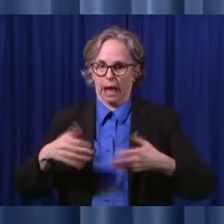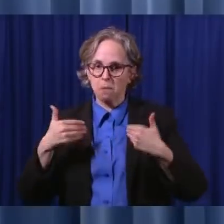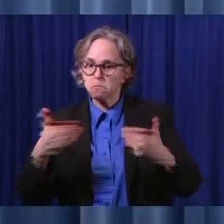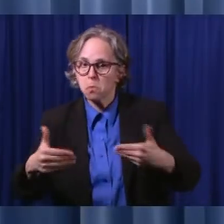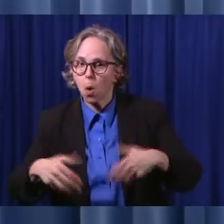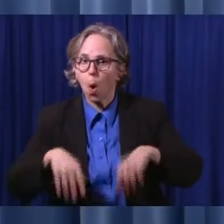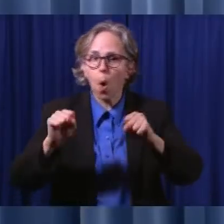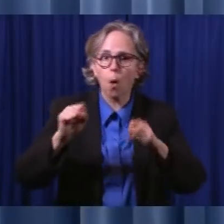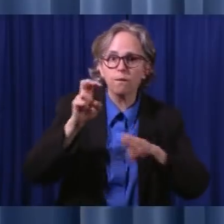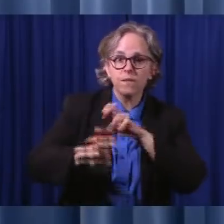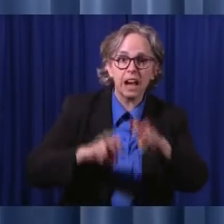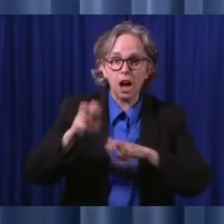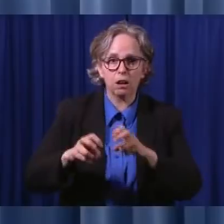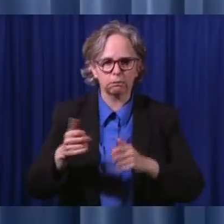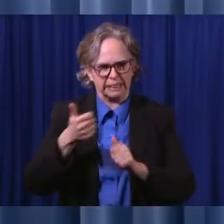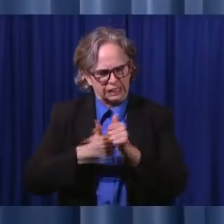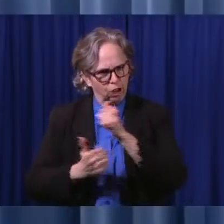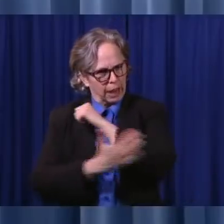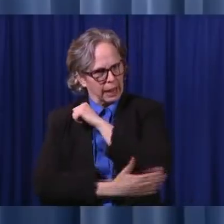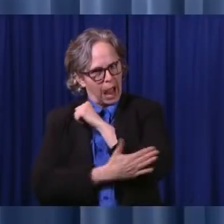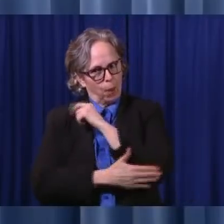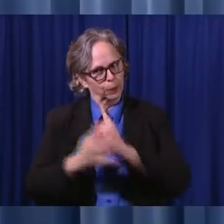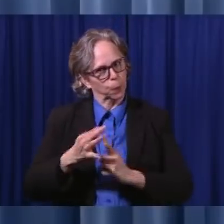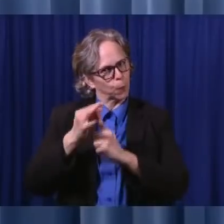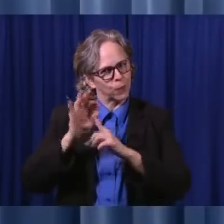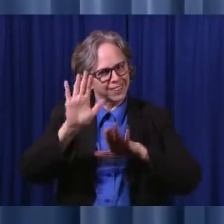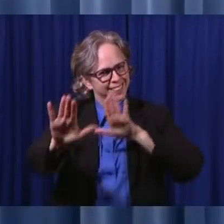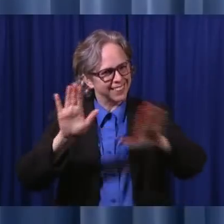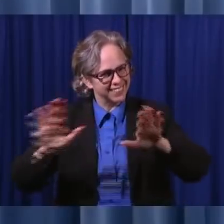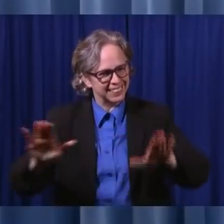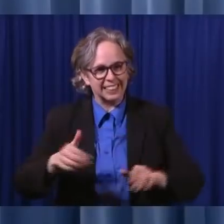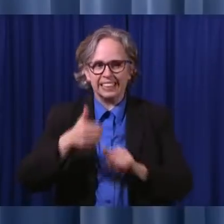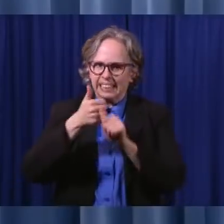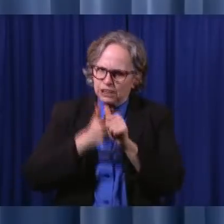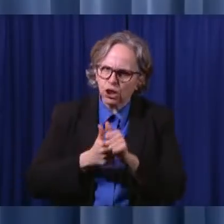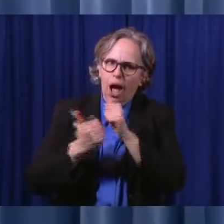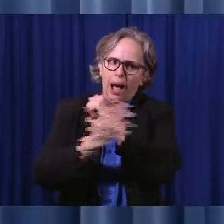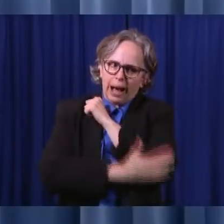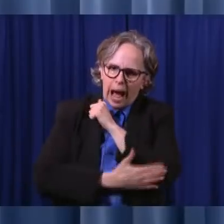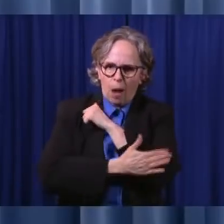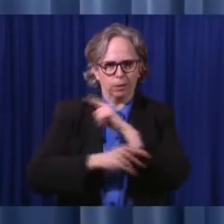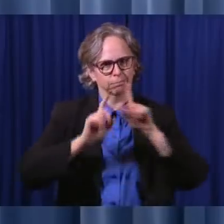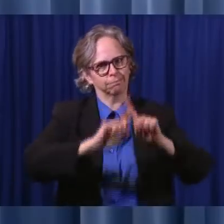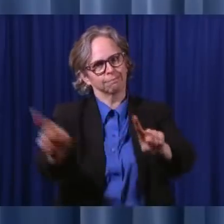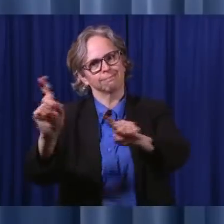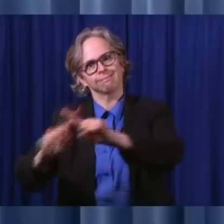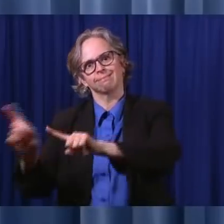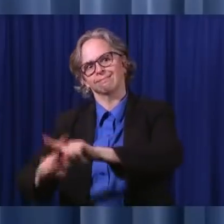HAVE TO BE MADE LOCALLY BECAUSE EACH COUNTY IN THE FAIR IS UNIQUE AND DIFFERENT. AS I